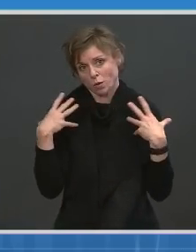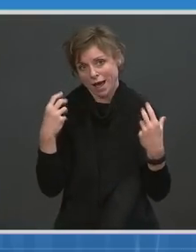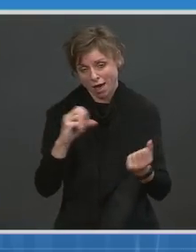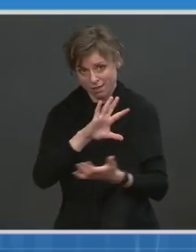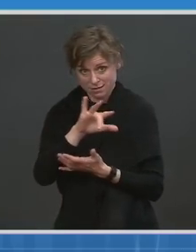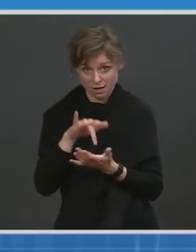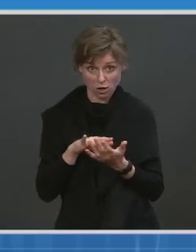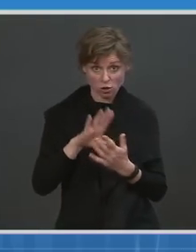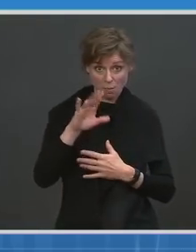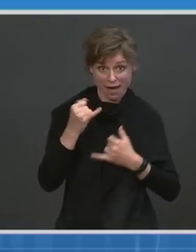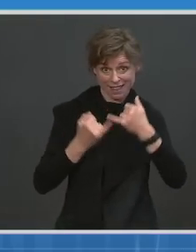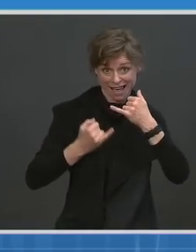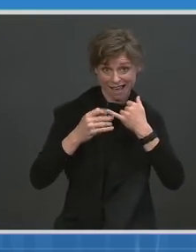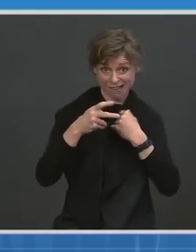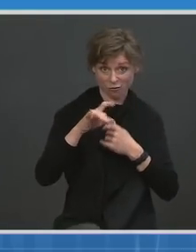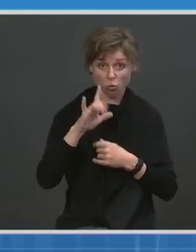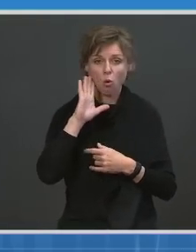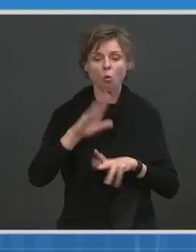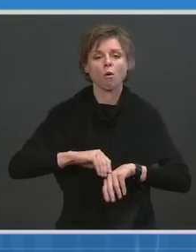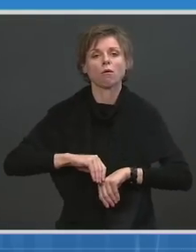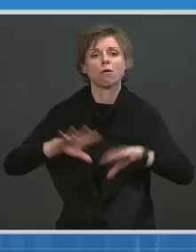to an additional 700 community health centers.